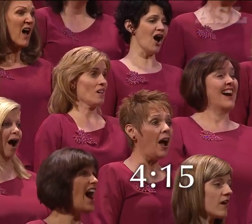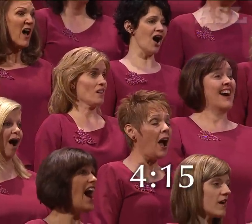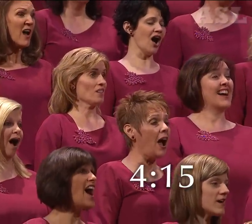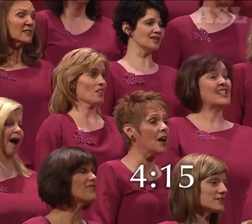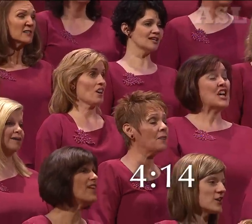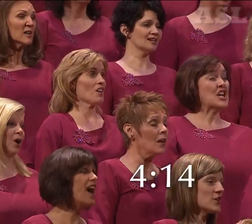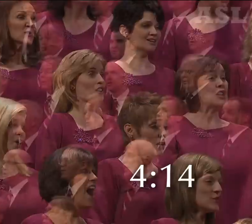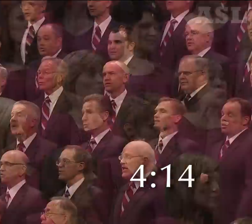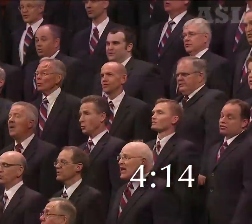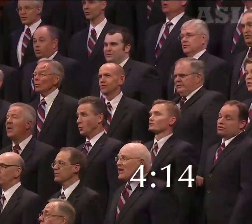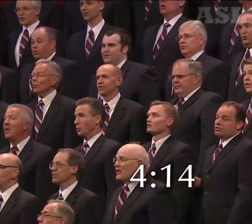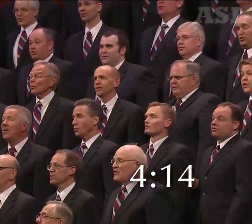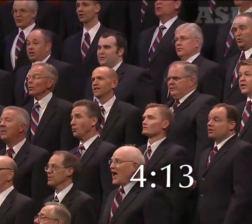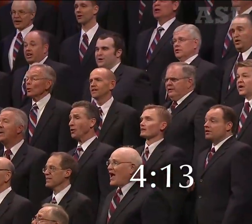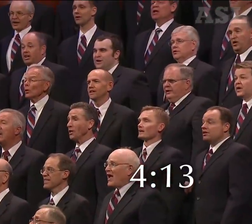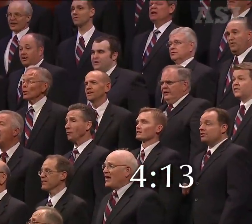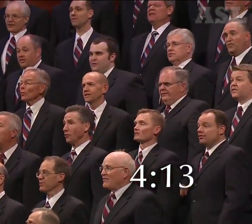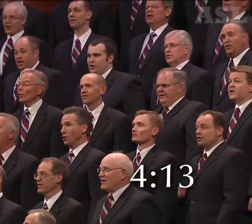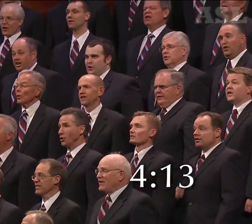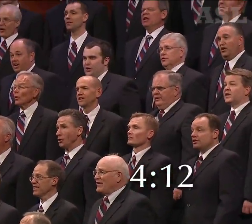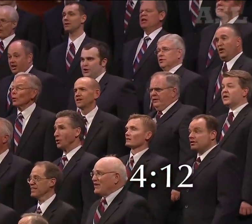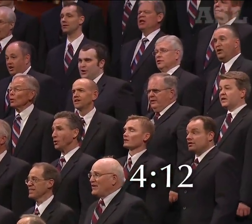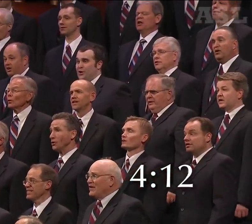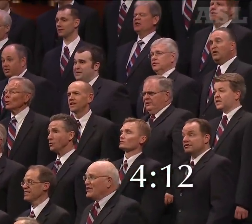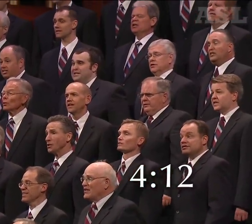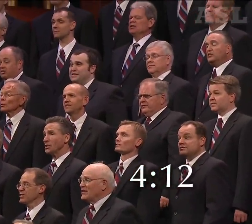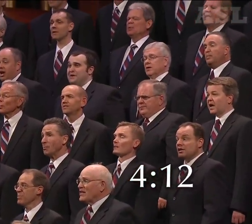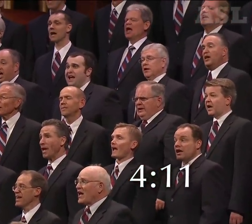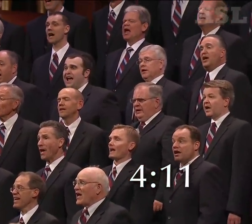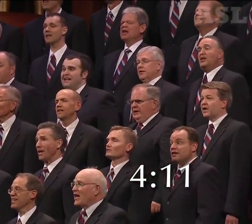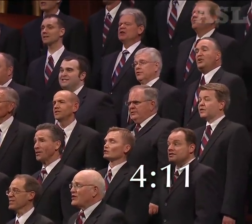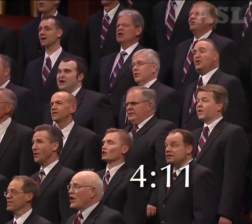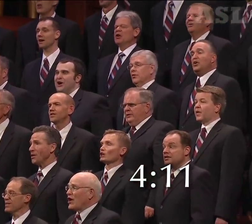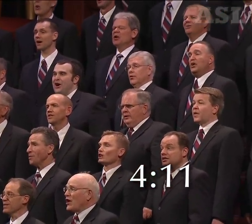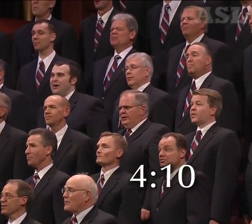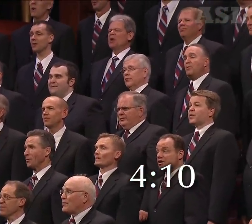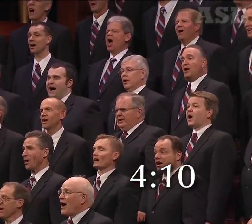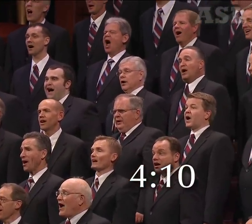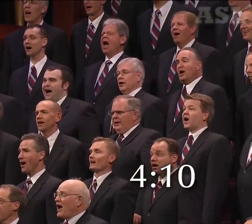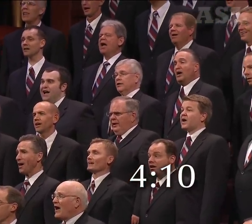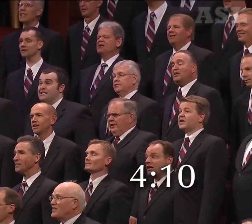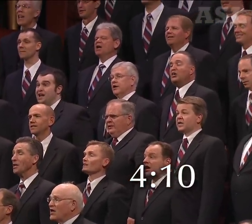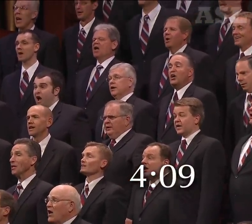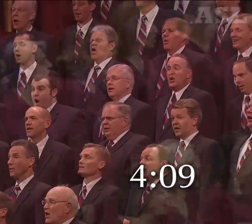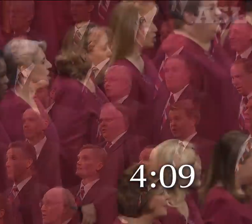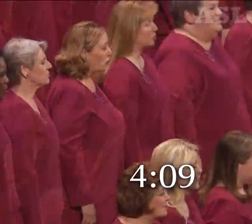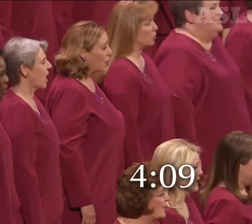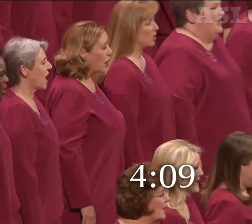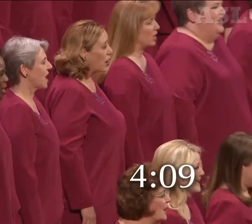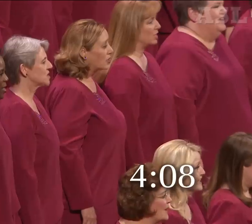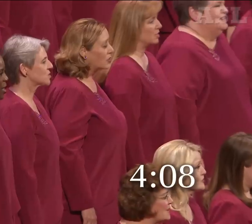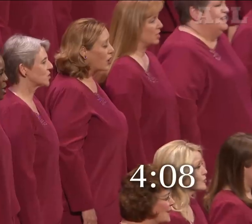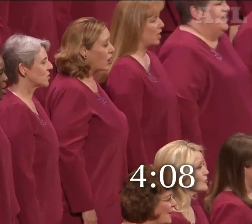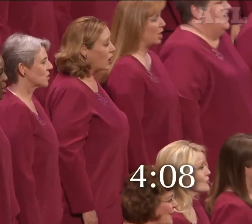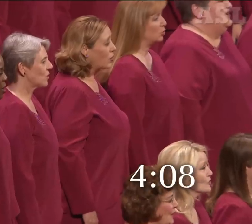THIS IS THE ENGLISH CLOSED CAPTION CHANNEL OF THE CHURCH OF JESUS CHRIST OF LATTER-DAY SAINTS.